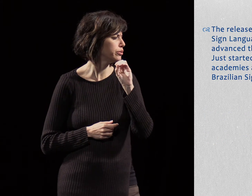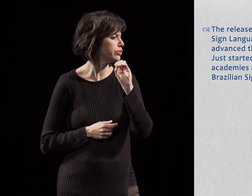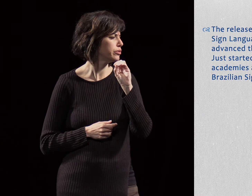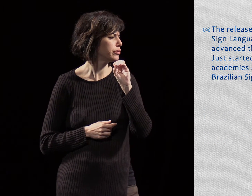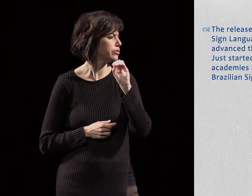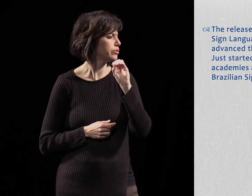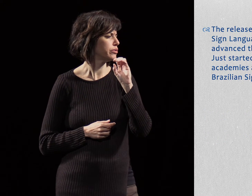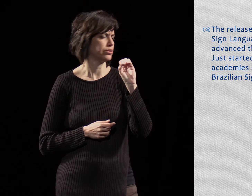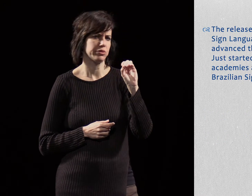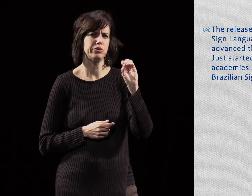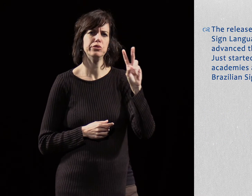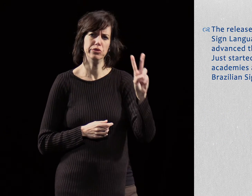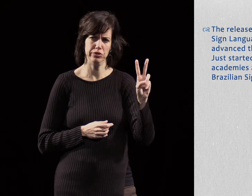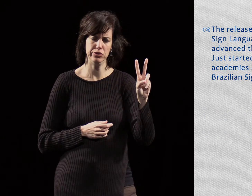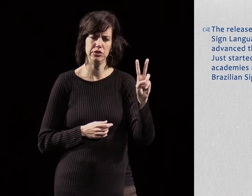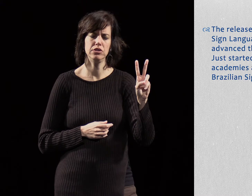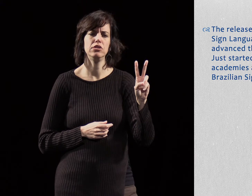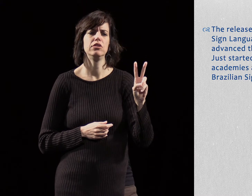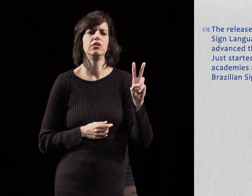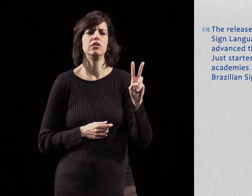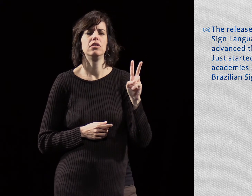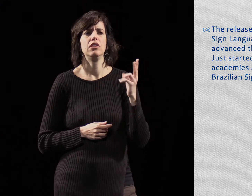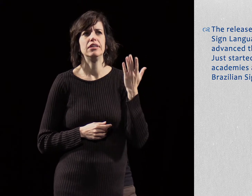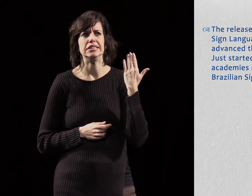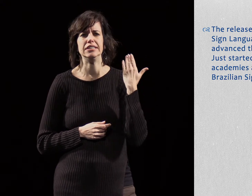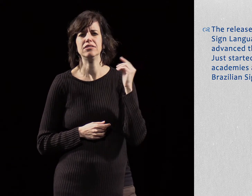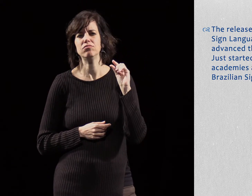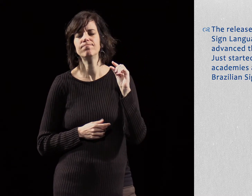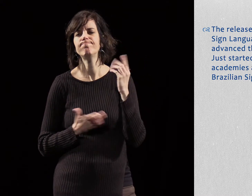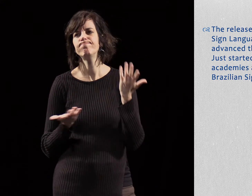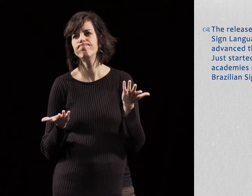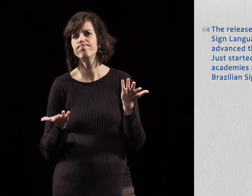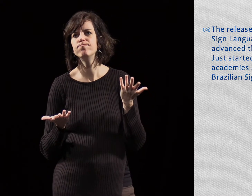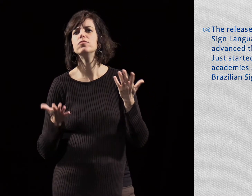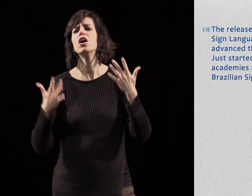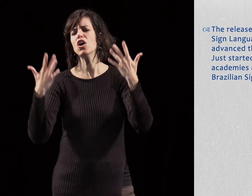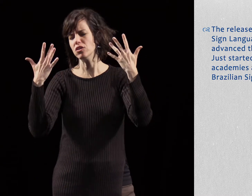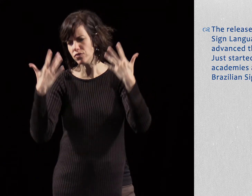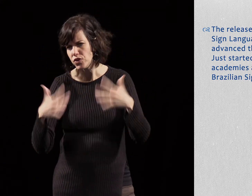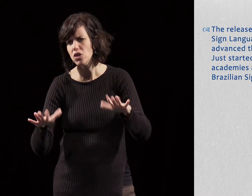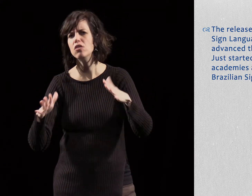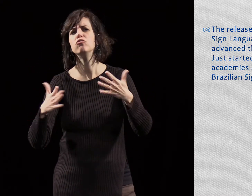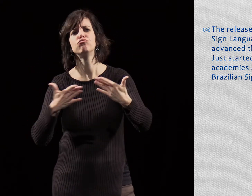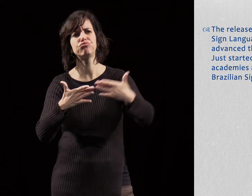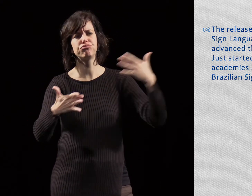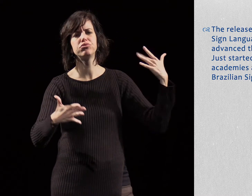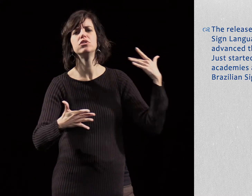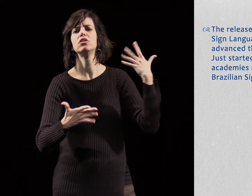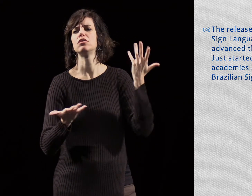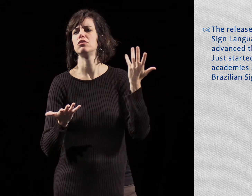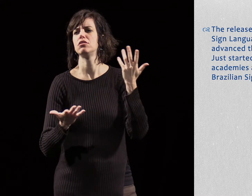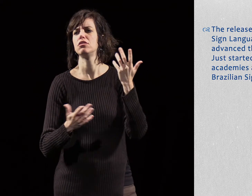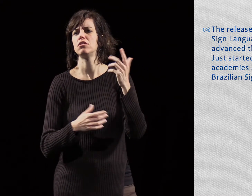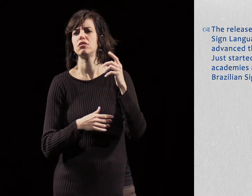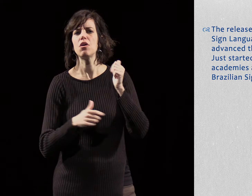Brazilian Sign Language was recognized in 2002, but prior to that, we have examples